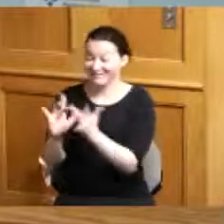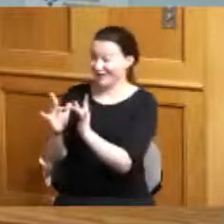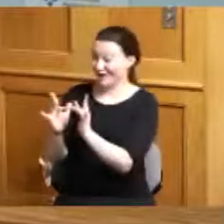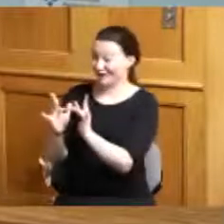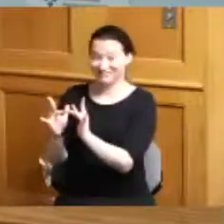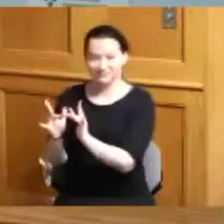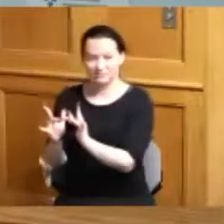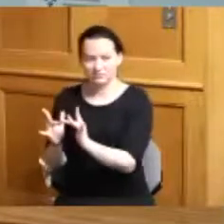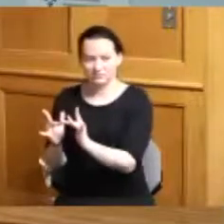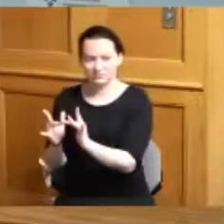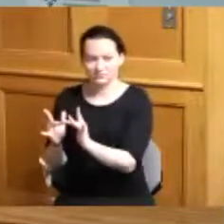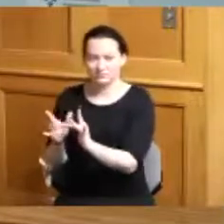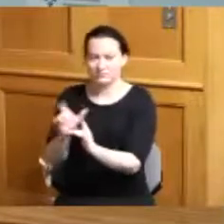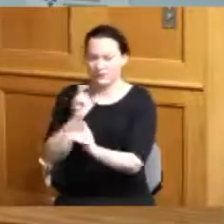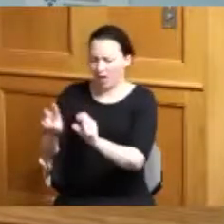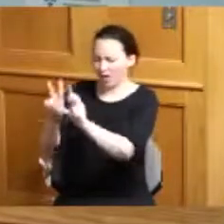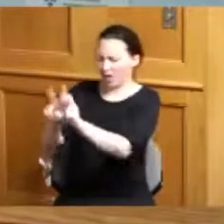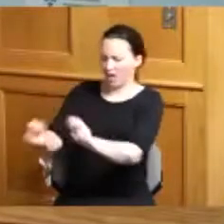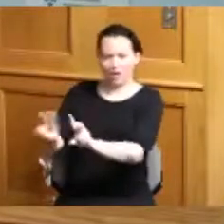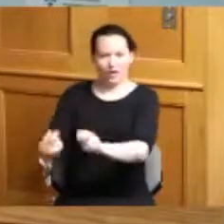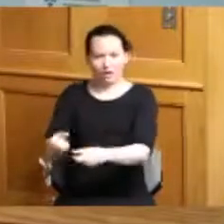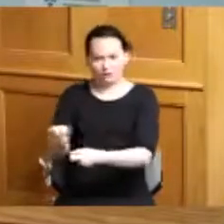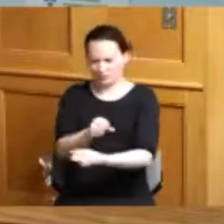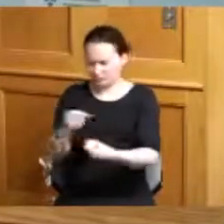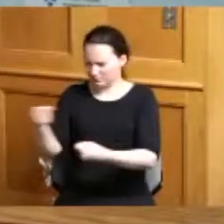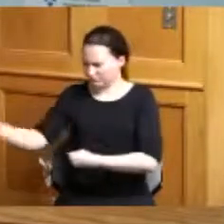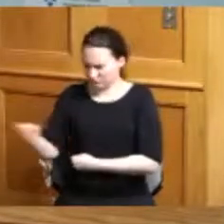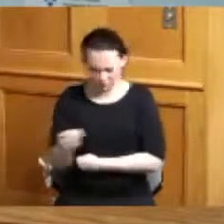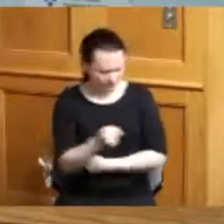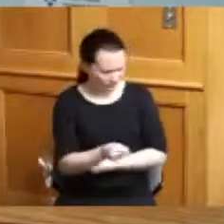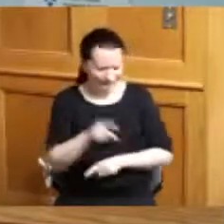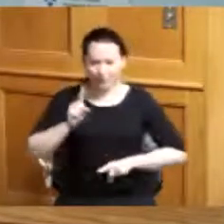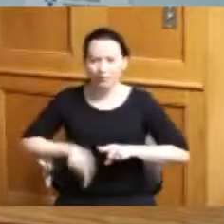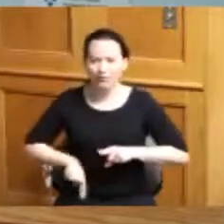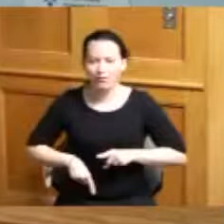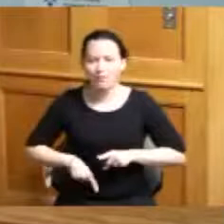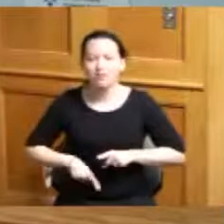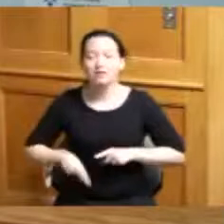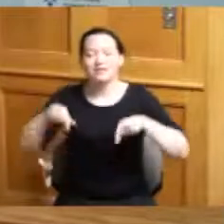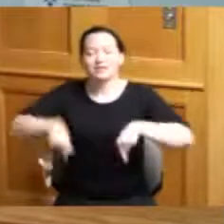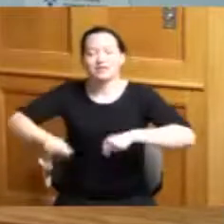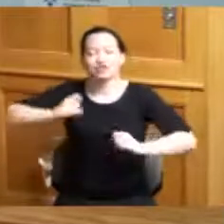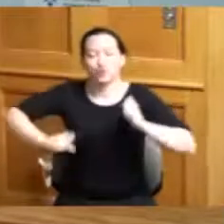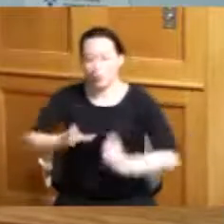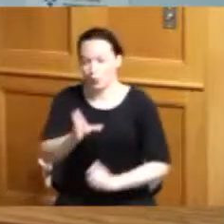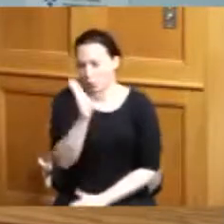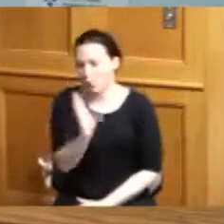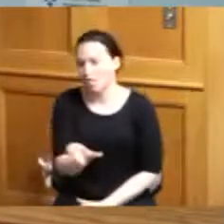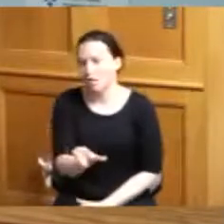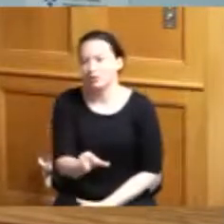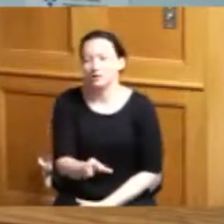going to section them out to the area this show is going to do that that's what dining entertainment